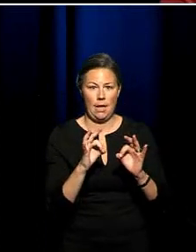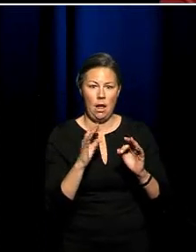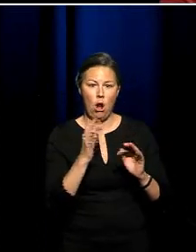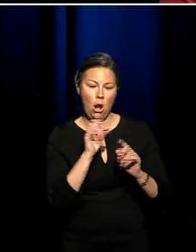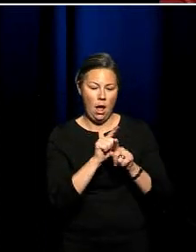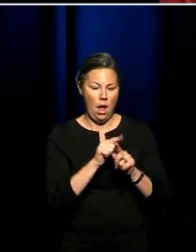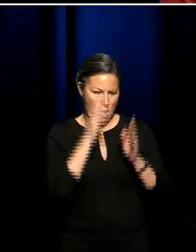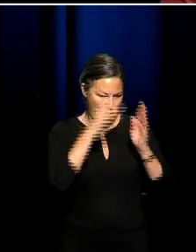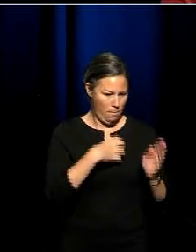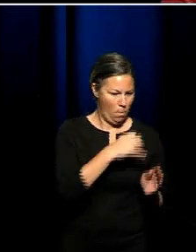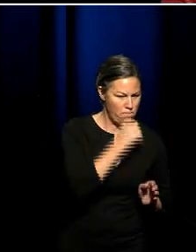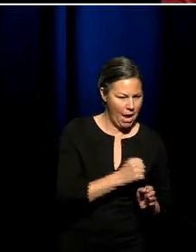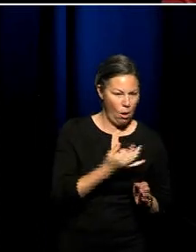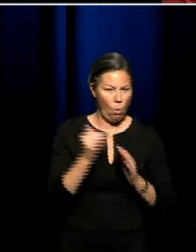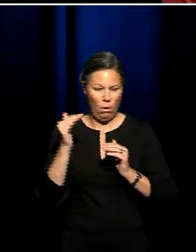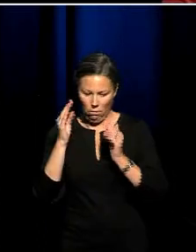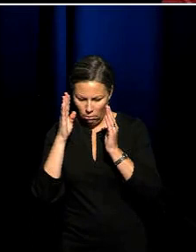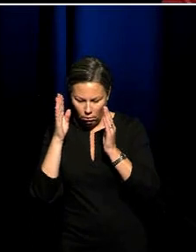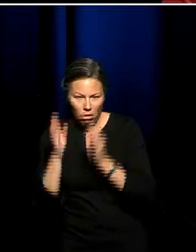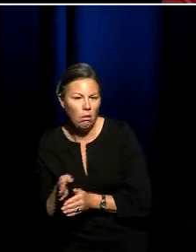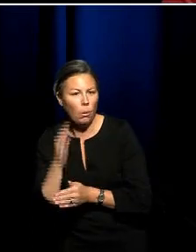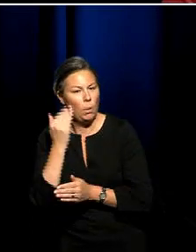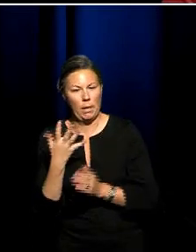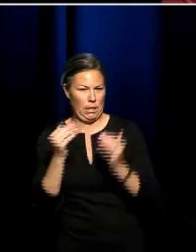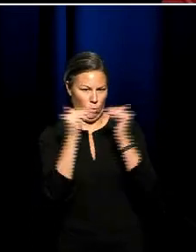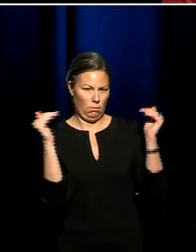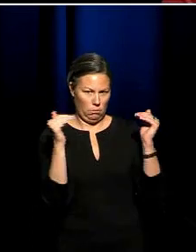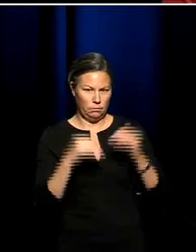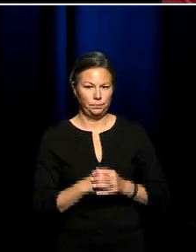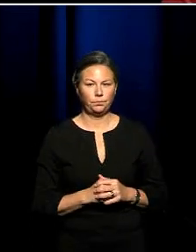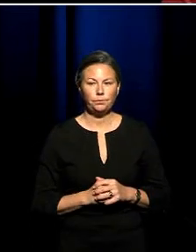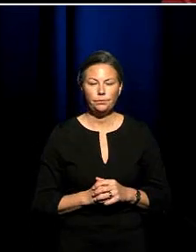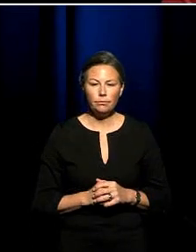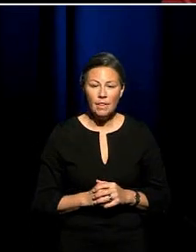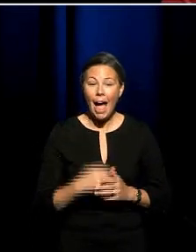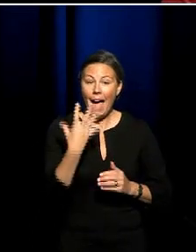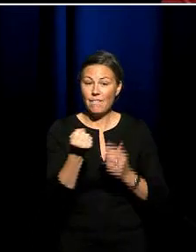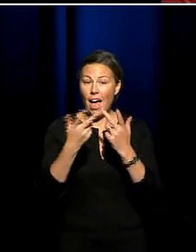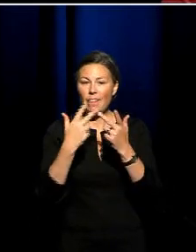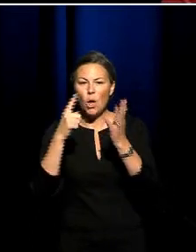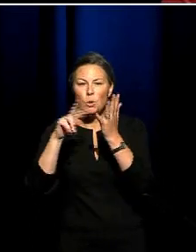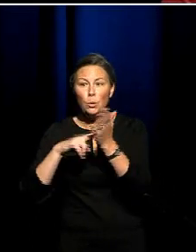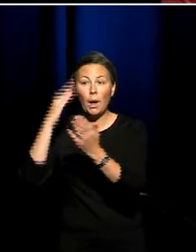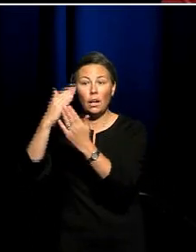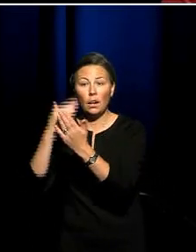the Commission. I shall mention them briefly: First, the Convention on the Rights of the Child is important for children with disability.